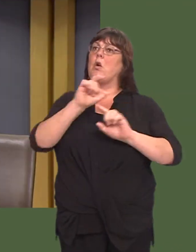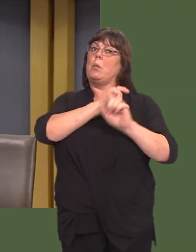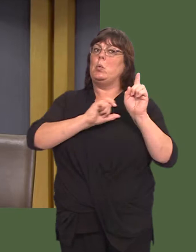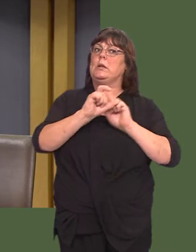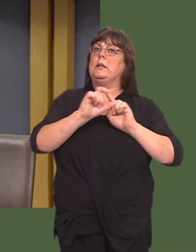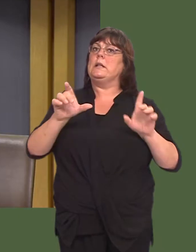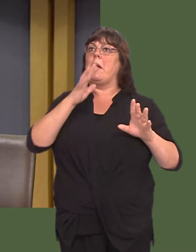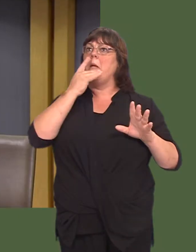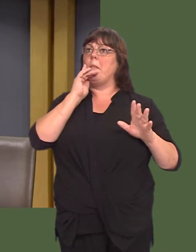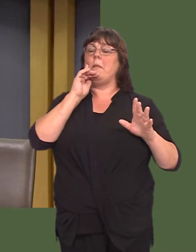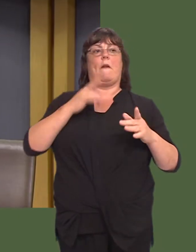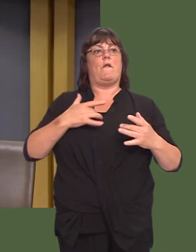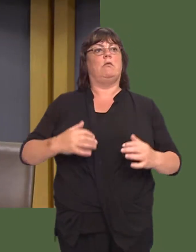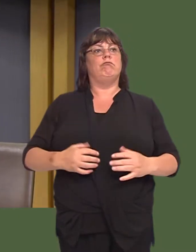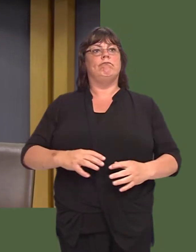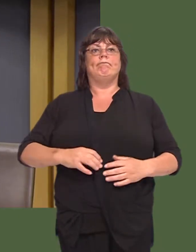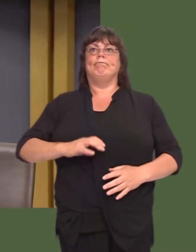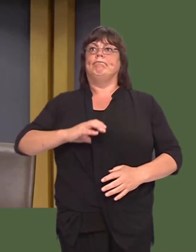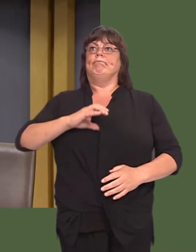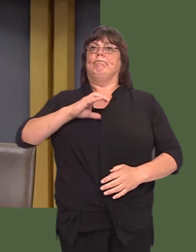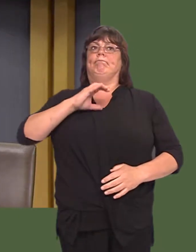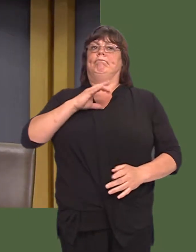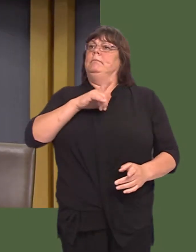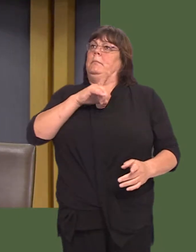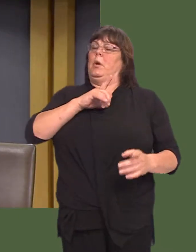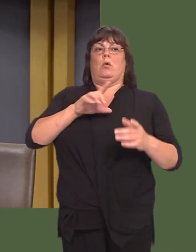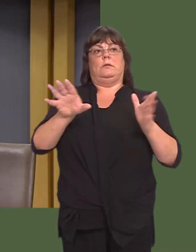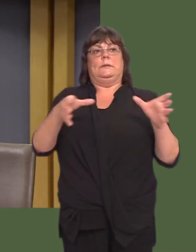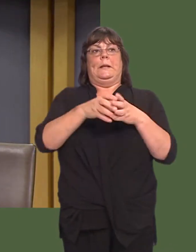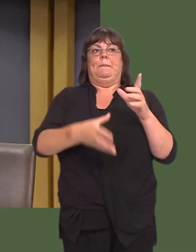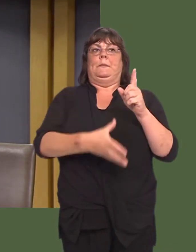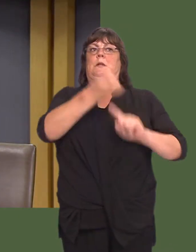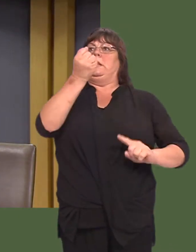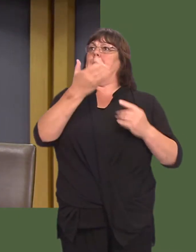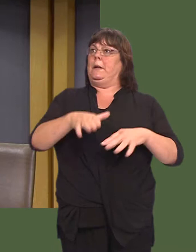And community morale will rise in those places as a result of those teamsí success.